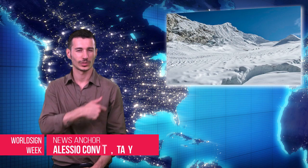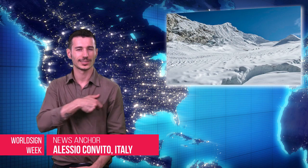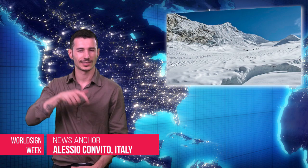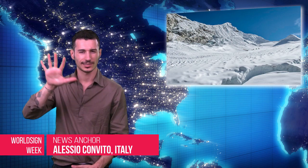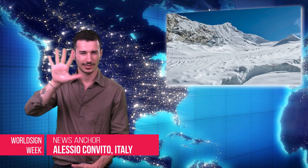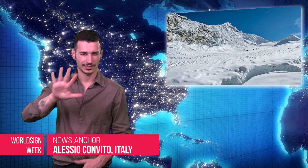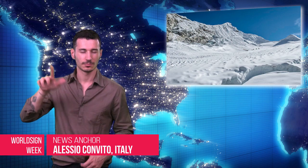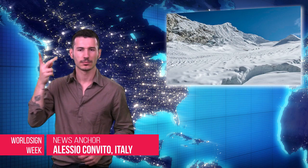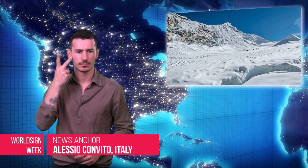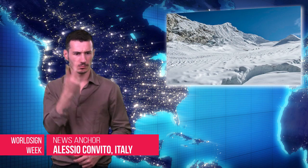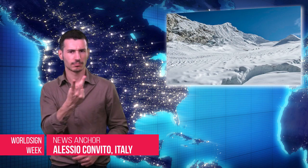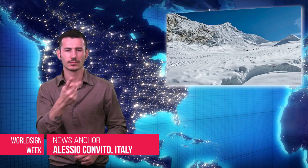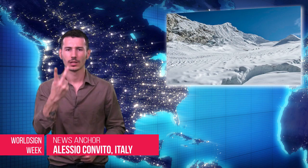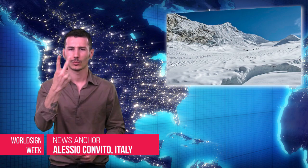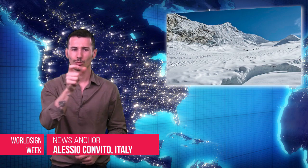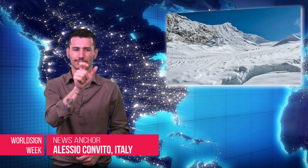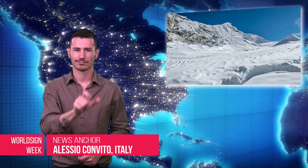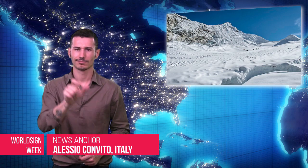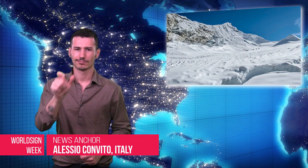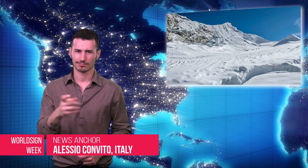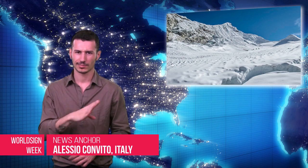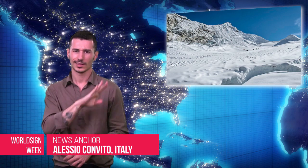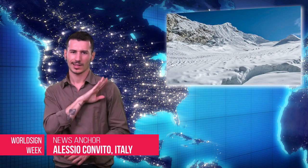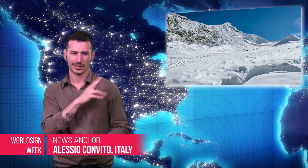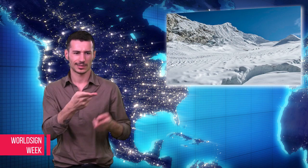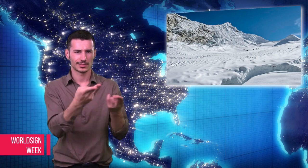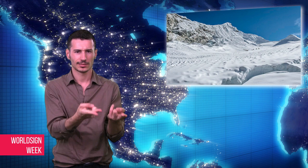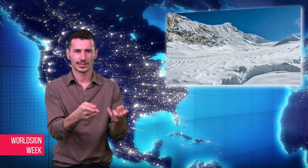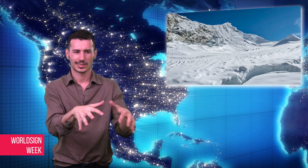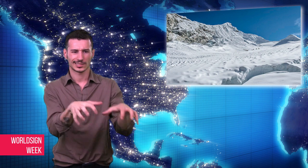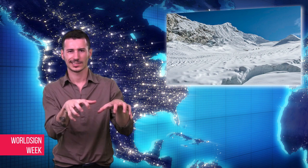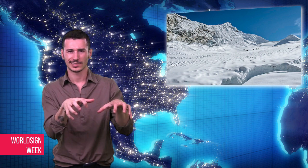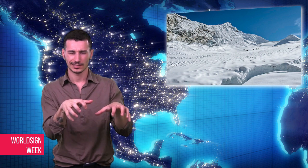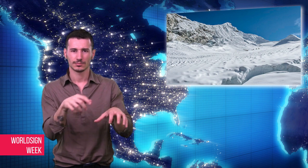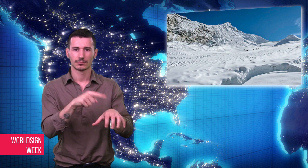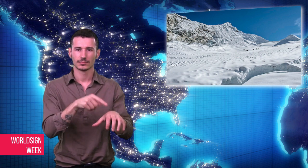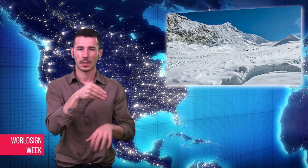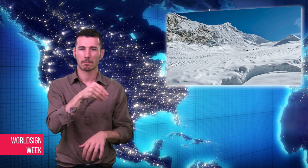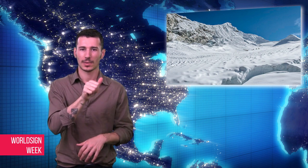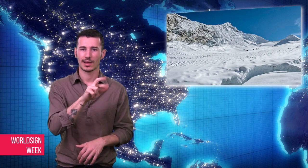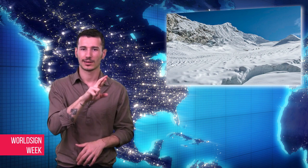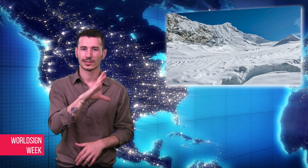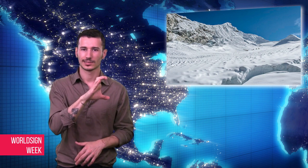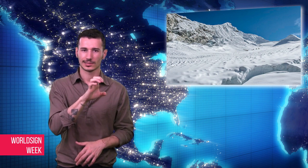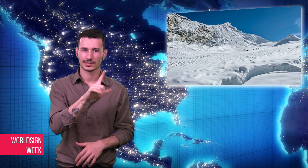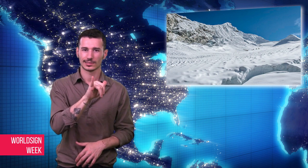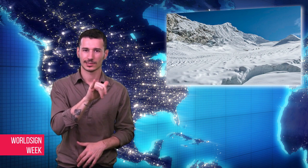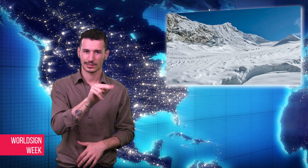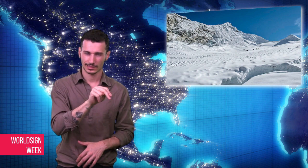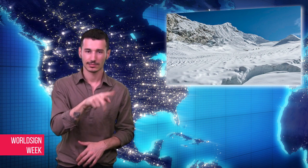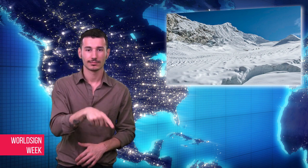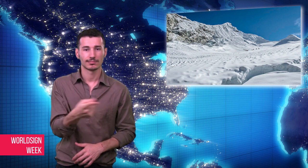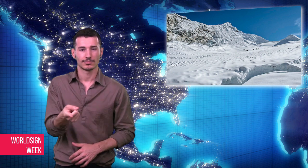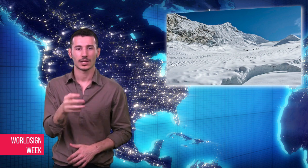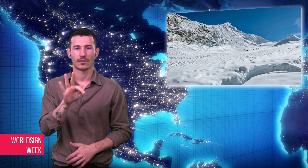Alessio: The frozen bodies of a Swiss couple, Marcelin and Francine Dumoulin,